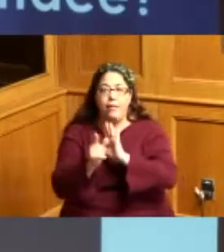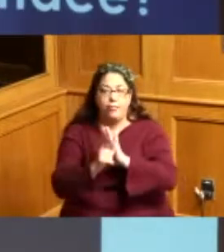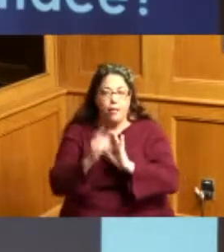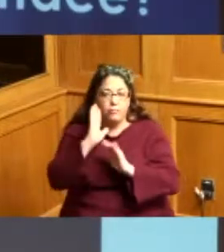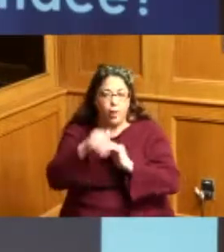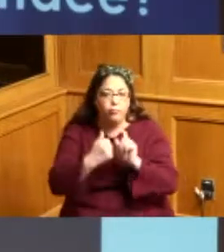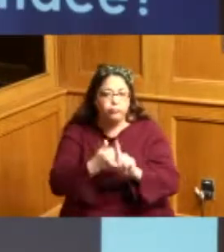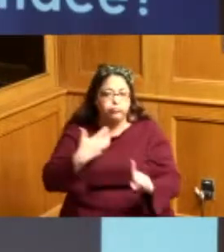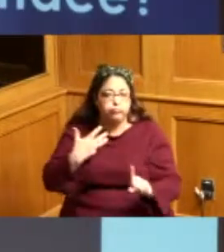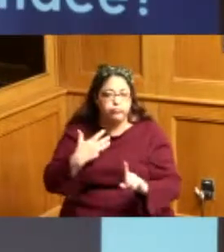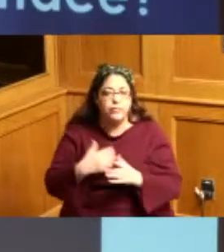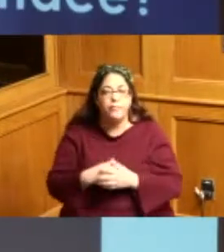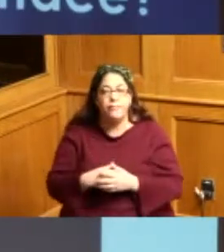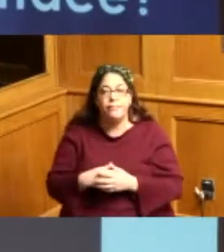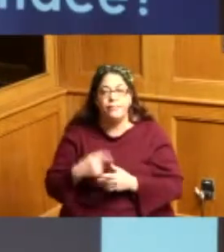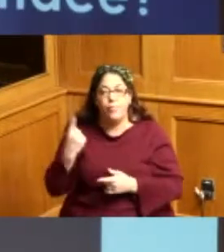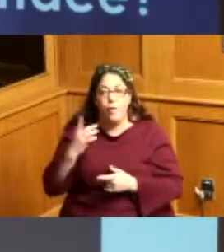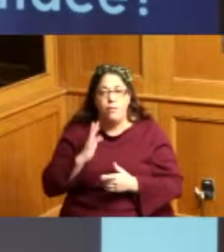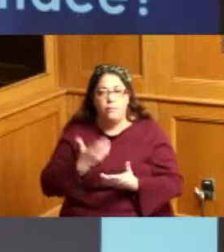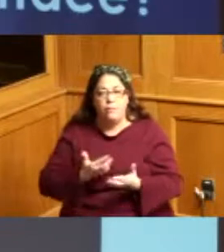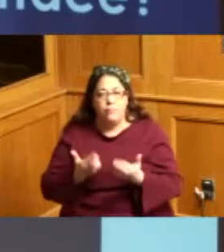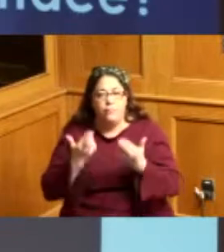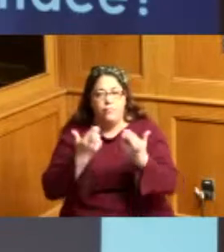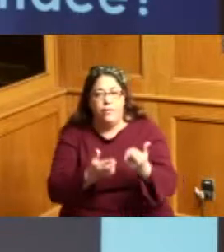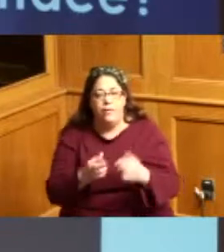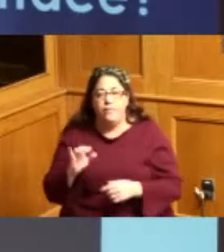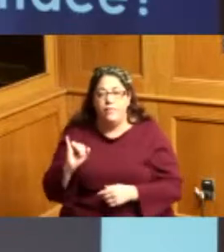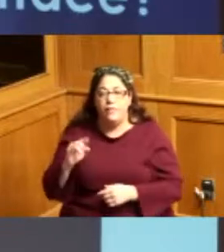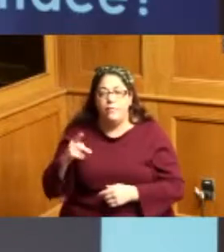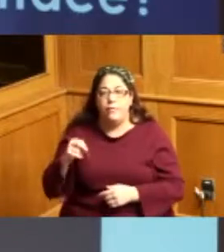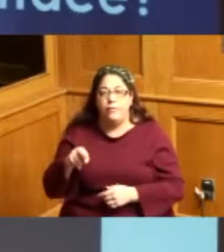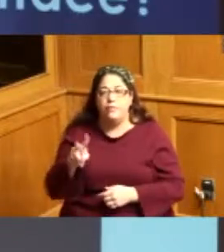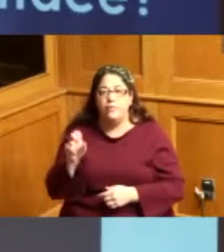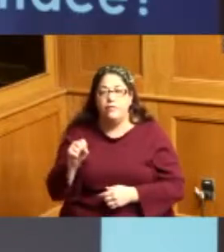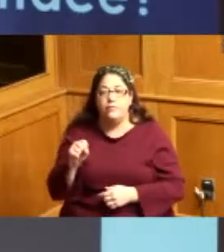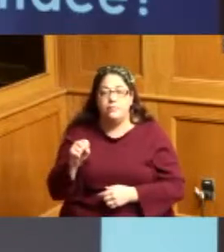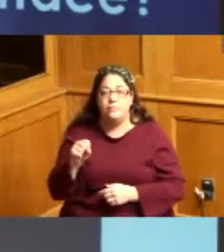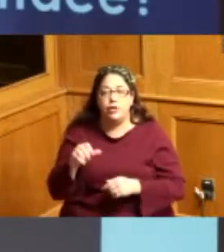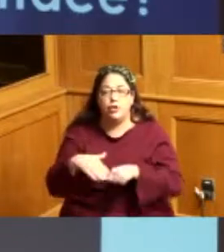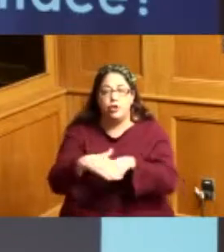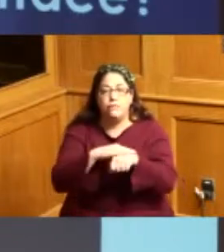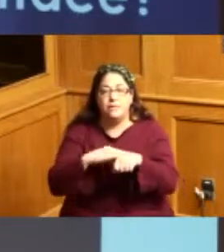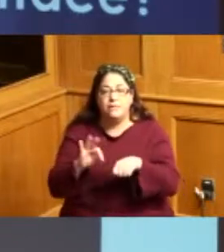and that was one of the recommendations impervious services correct but what was the thought of